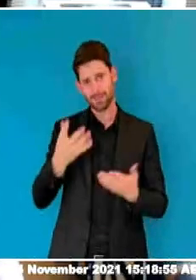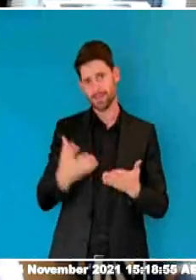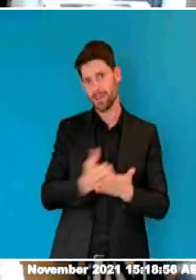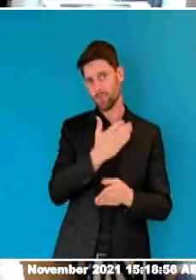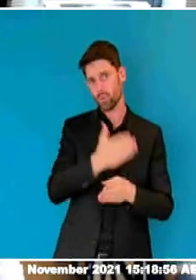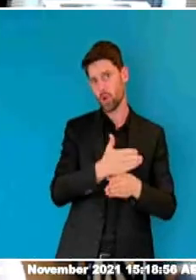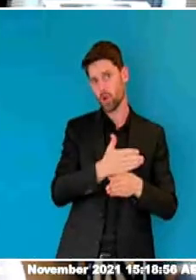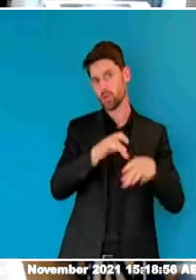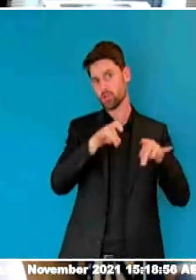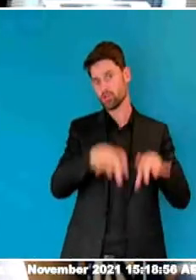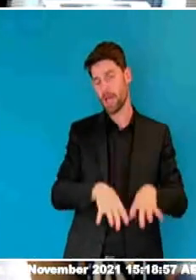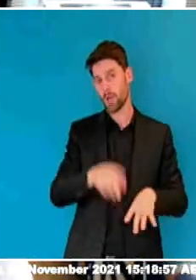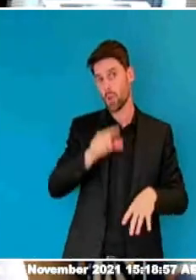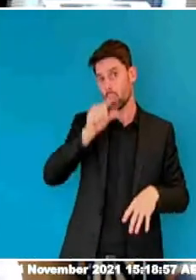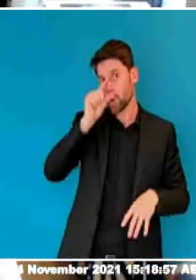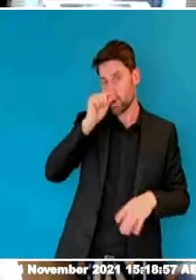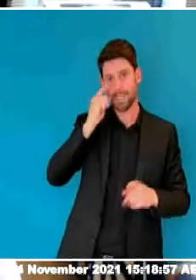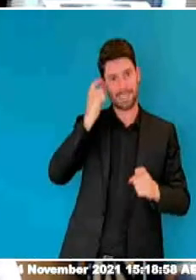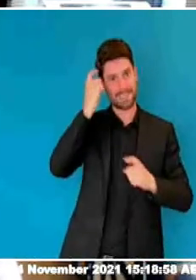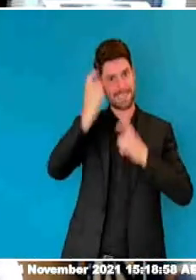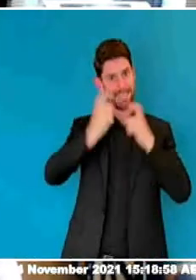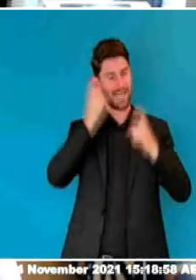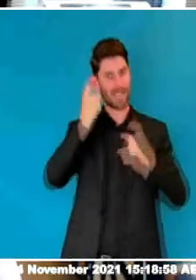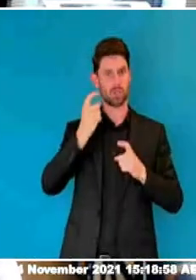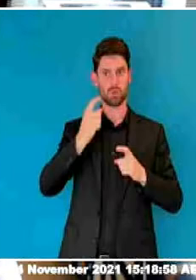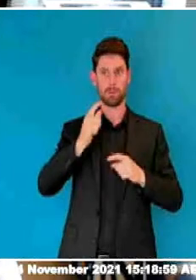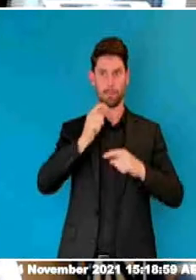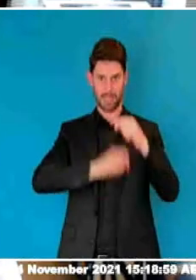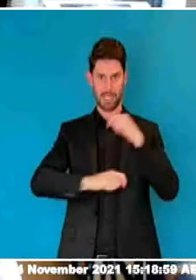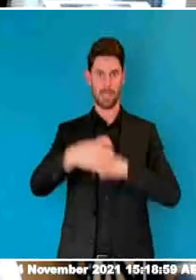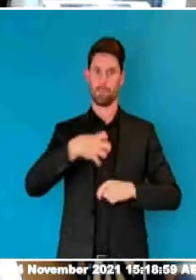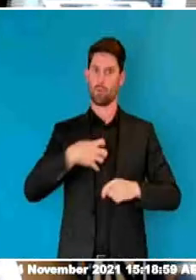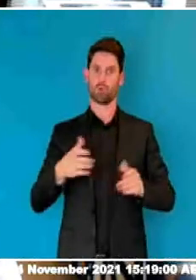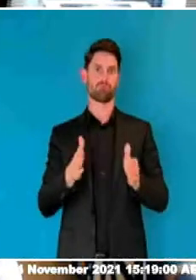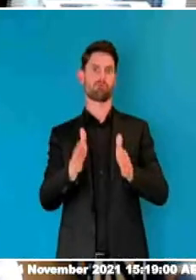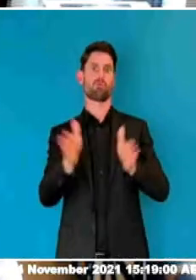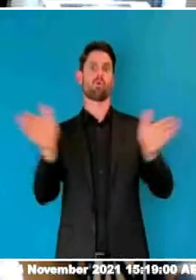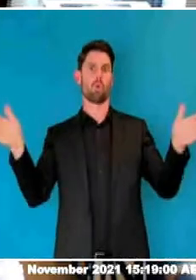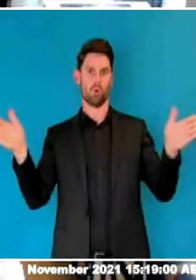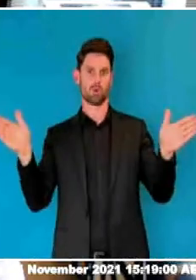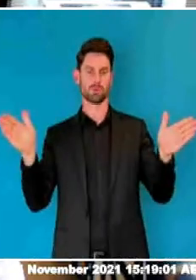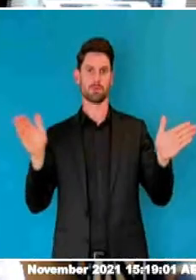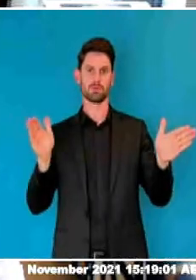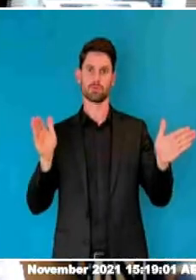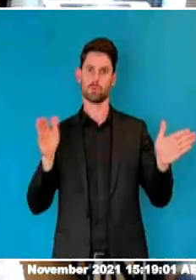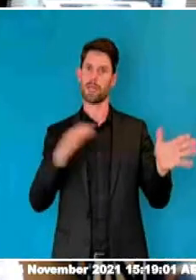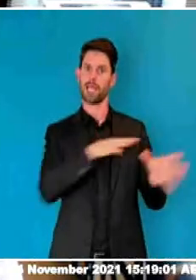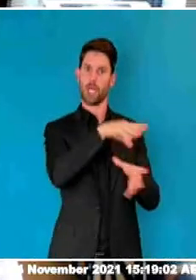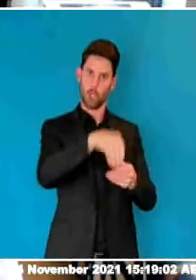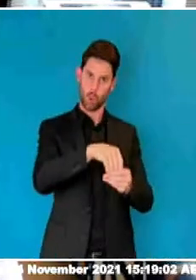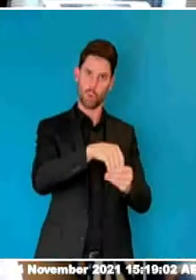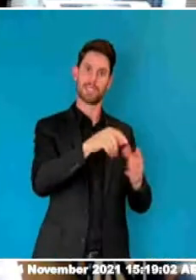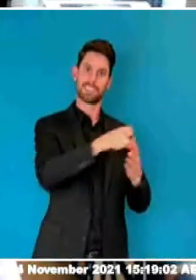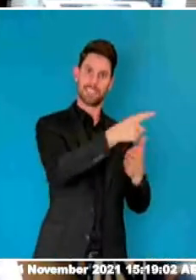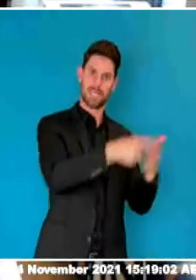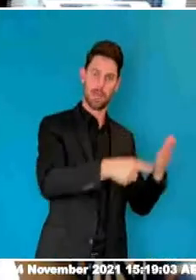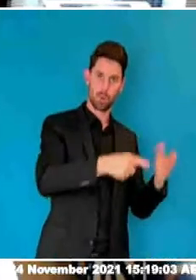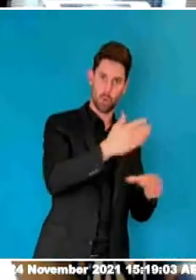would expand their remit to include that perspective, and Comcare and Victorian